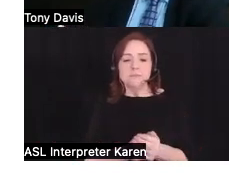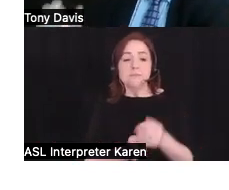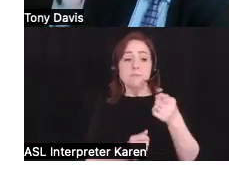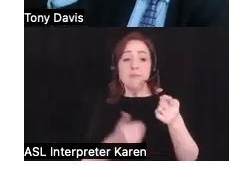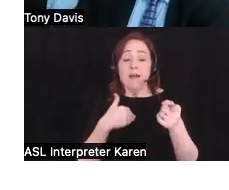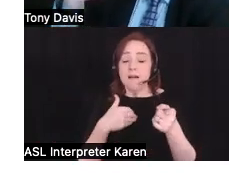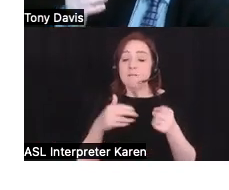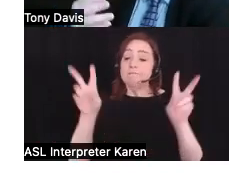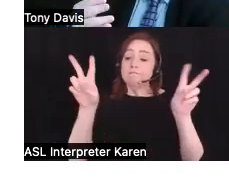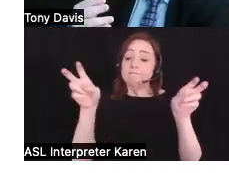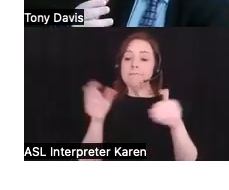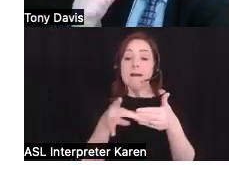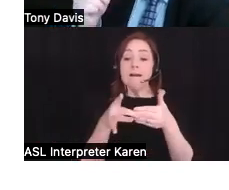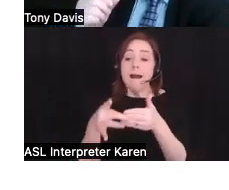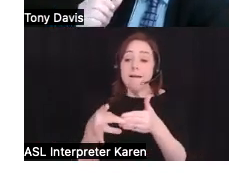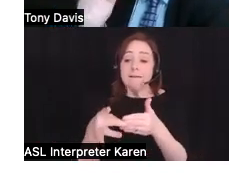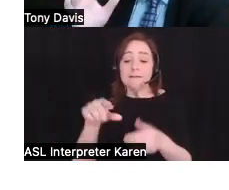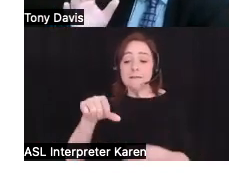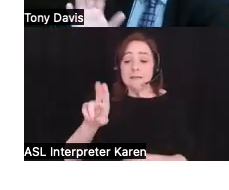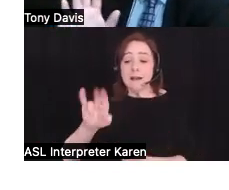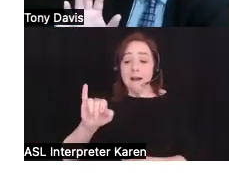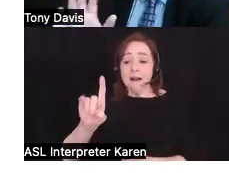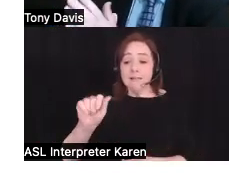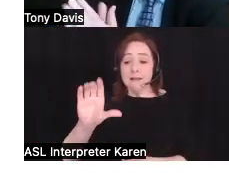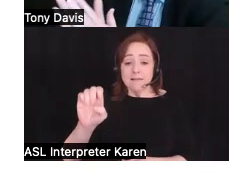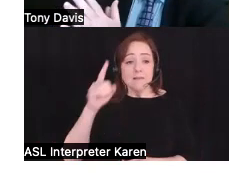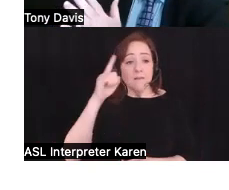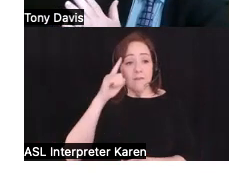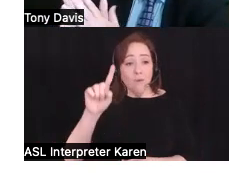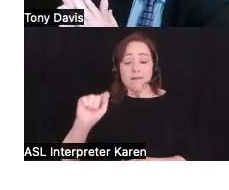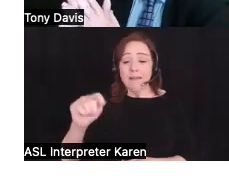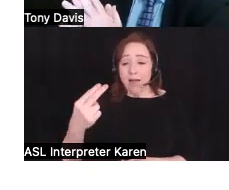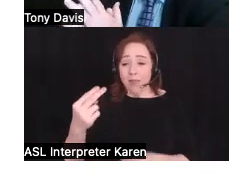a drop down menu it's 11 pages long don't let that scare you. there's a there's a drop down